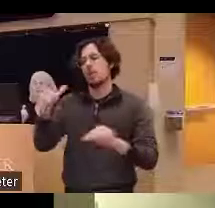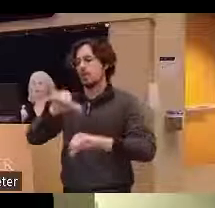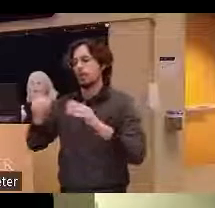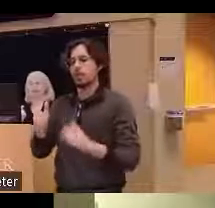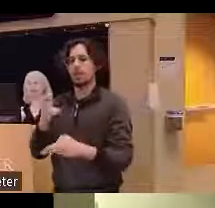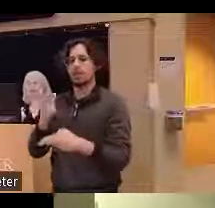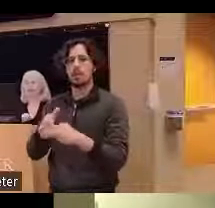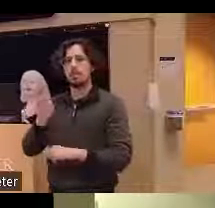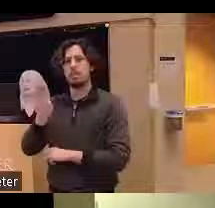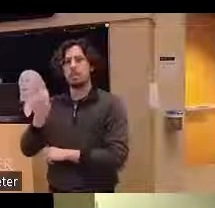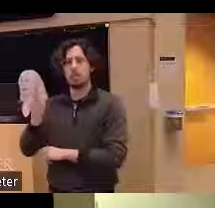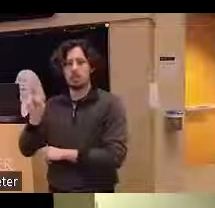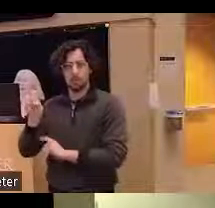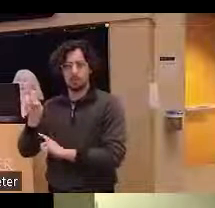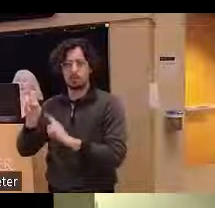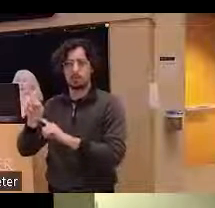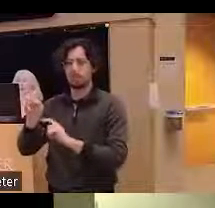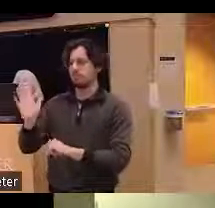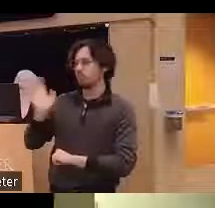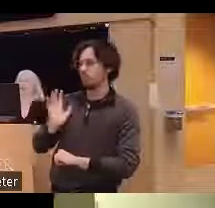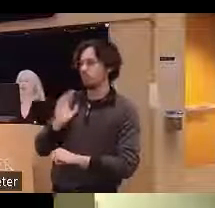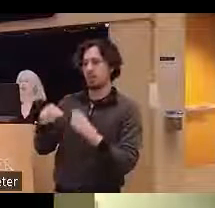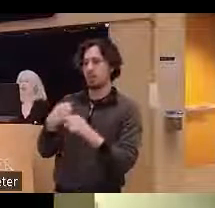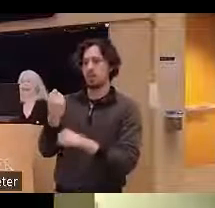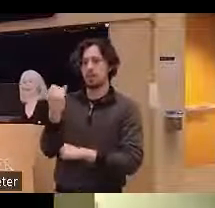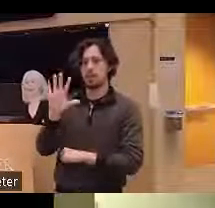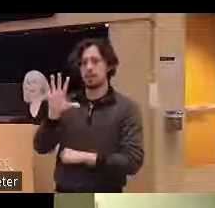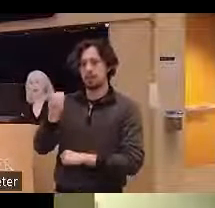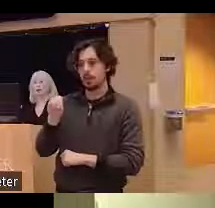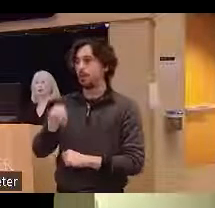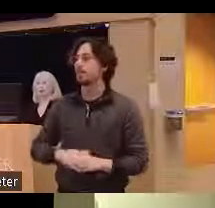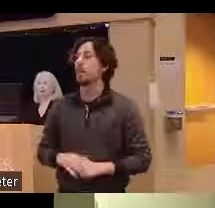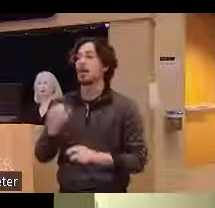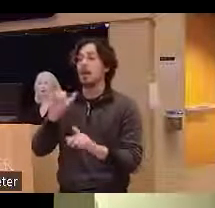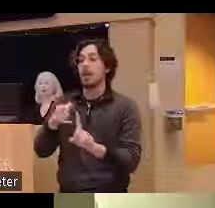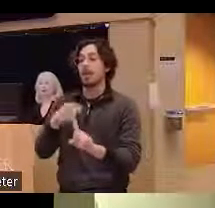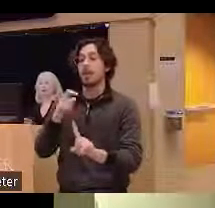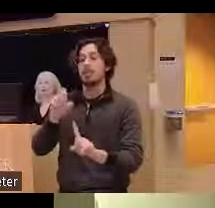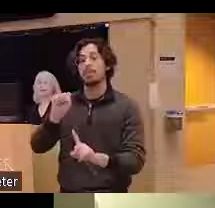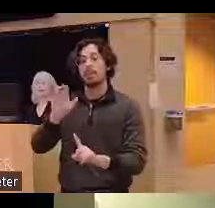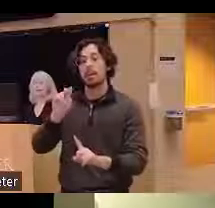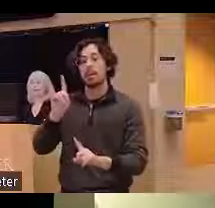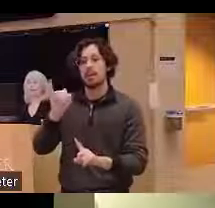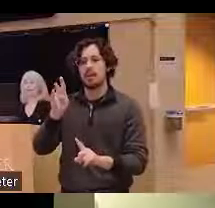1950s and that was based on the fact that in large Scandinavian pedigrees it seemed that there was a